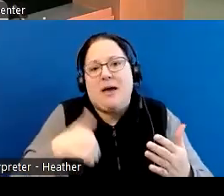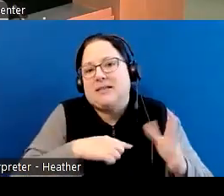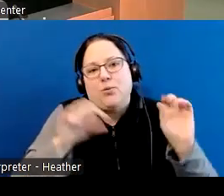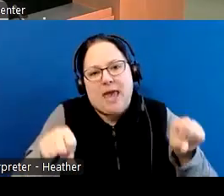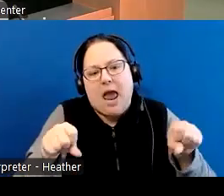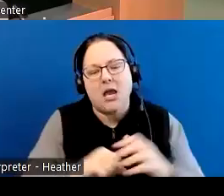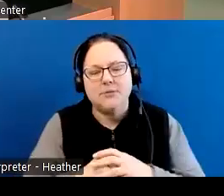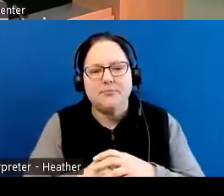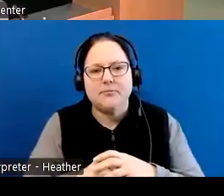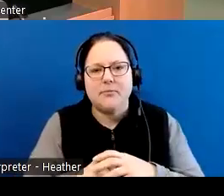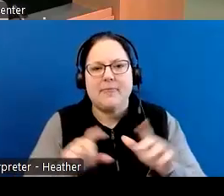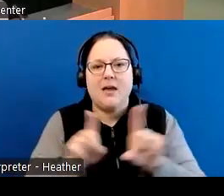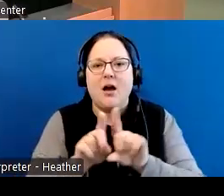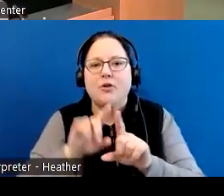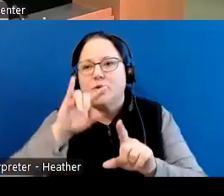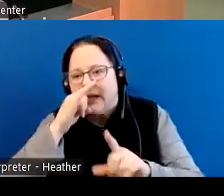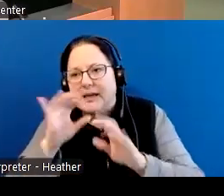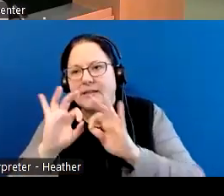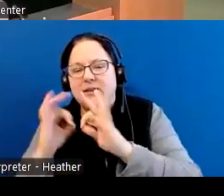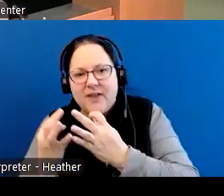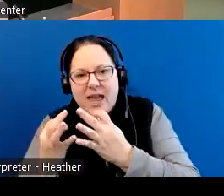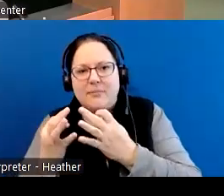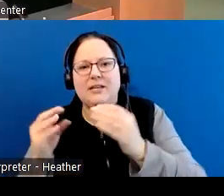and also have kids and families be able to spend more time together while they're in